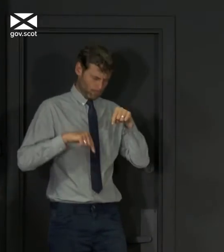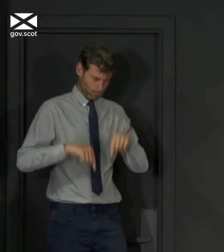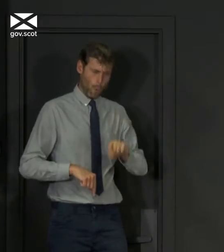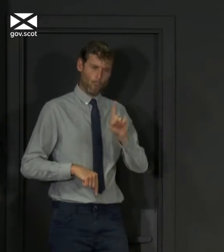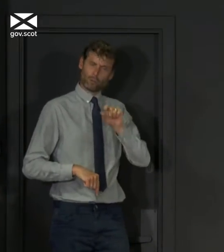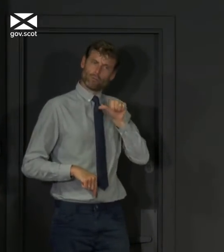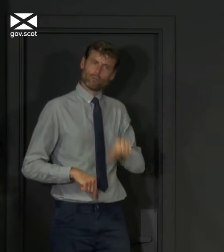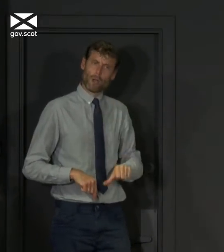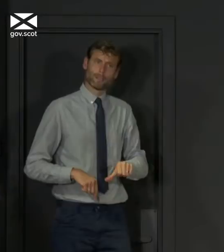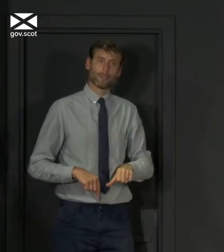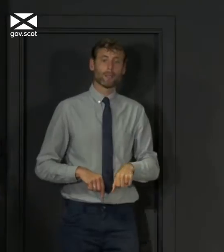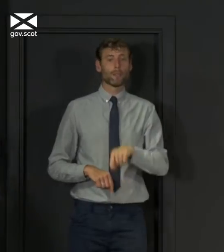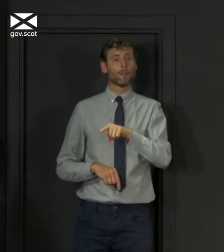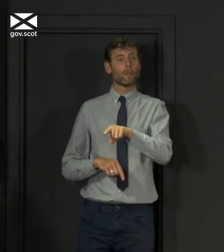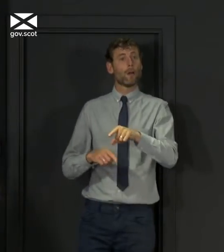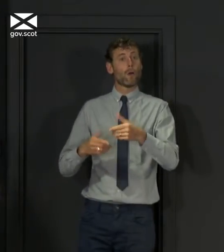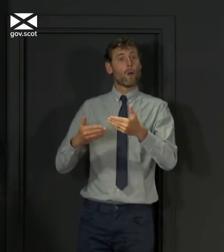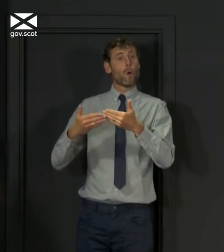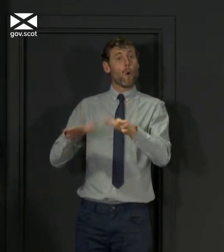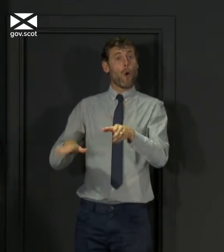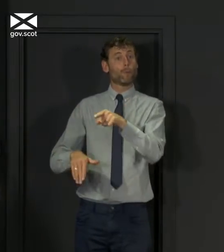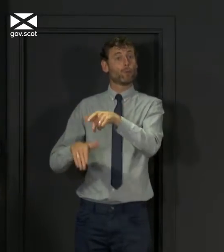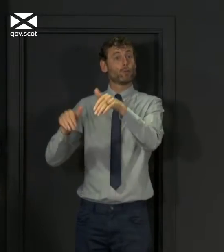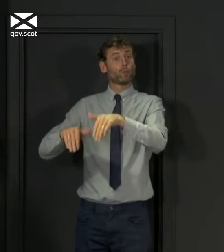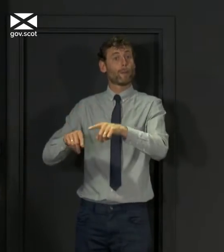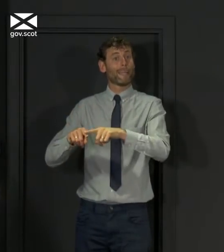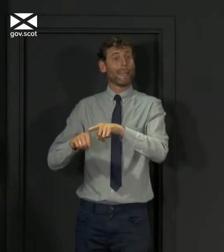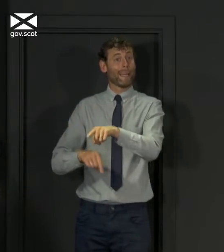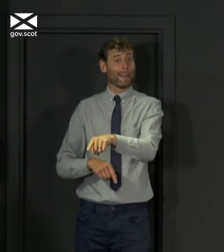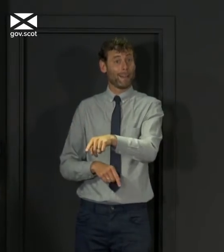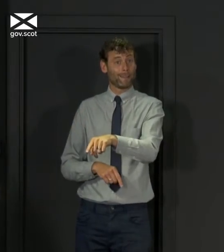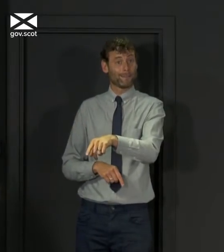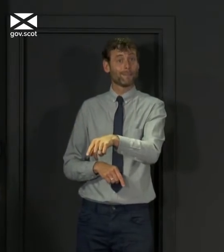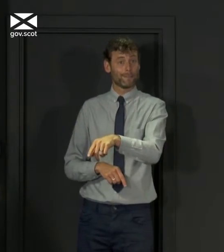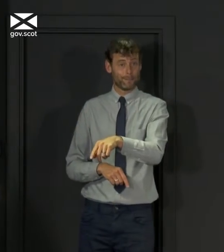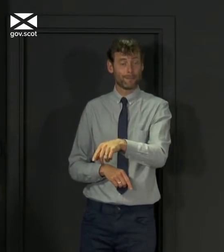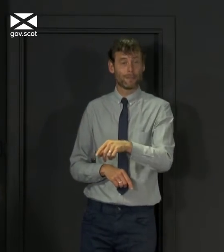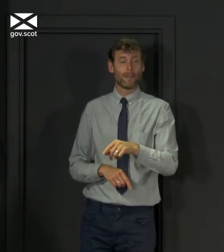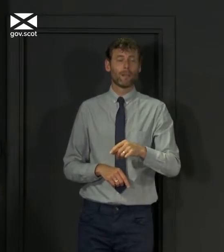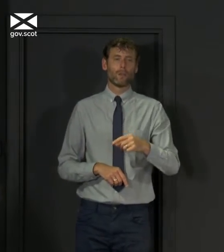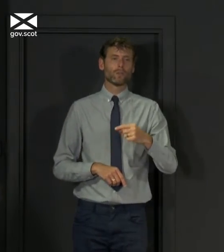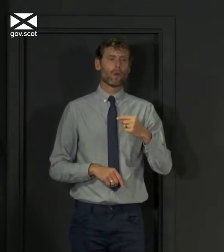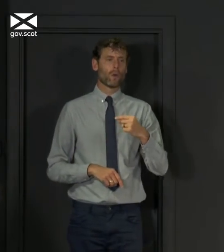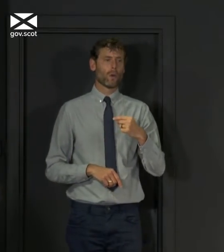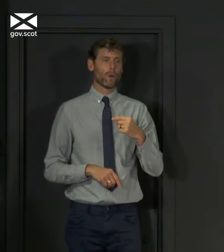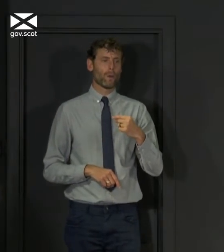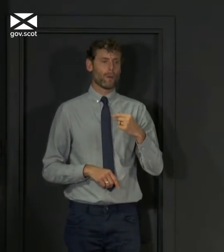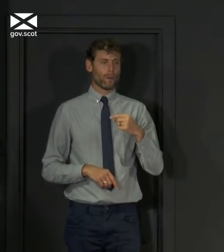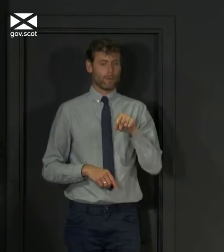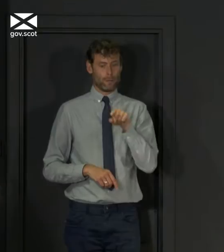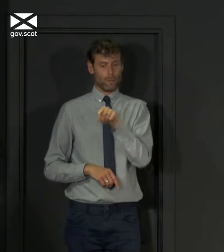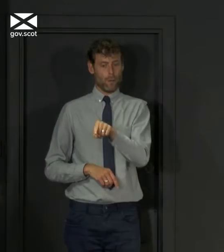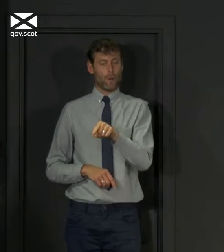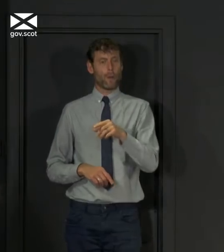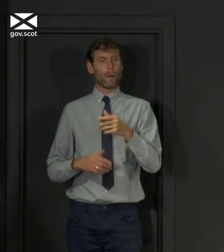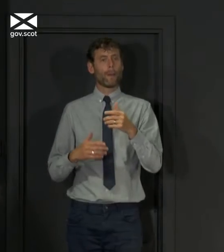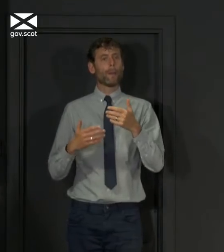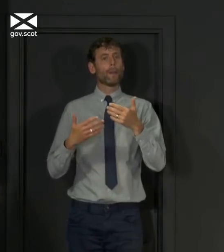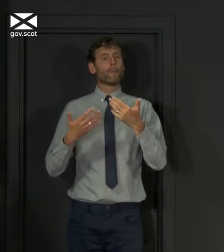in England before the decision taken this week by the UK Government to give flexibility, not abandon the two metre, because that's not what they have done in England, but give